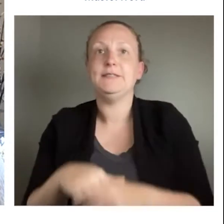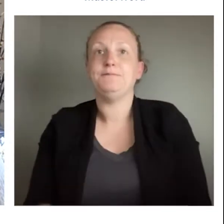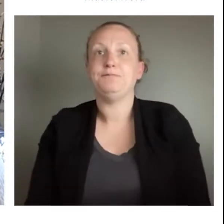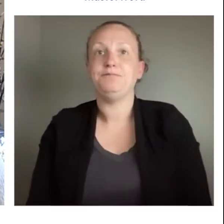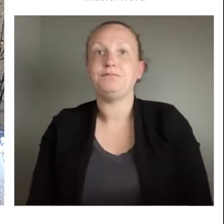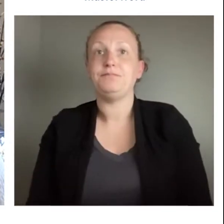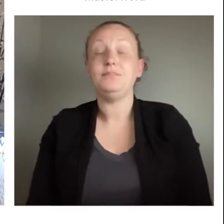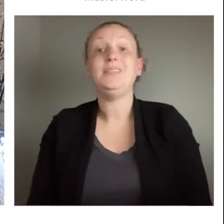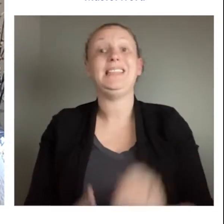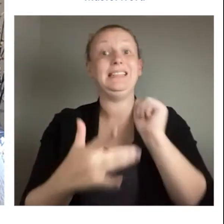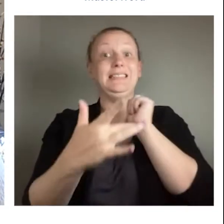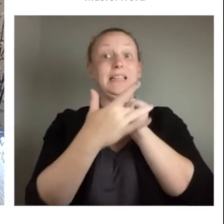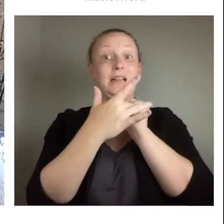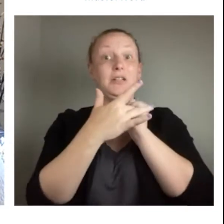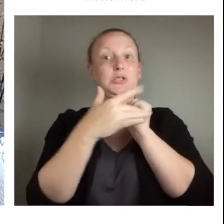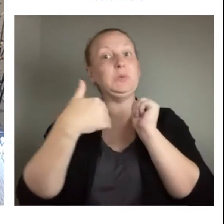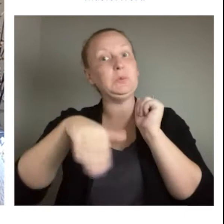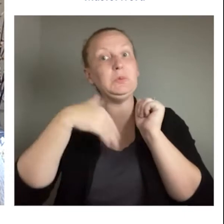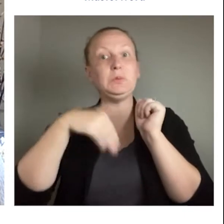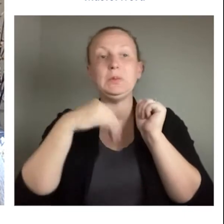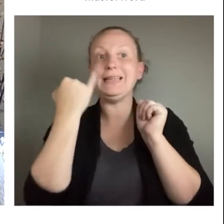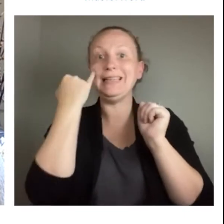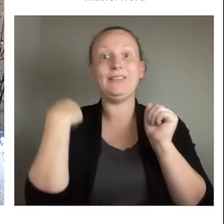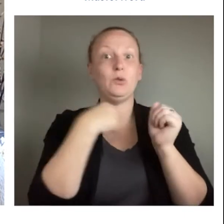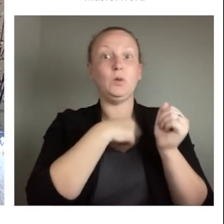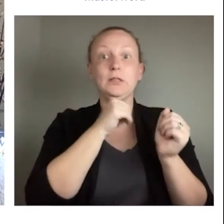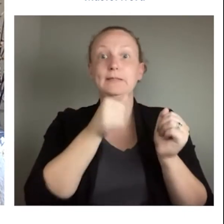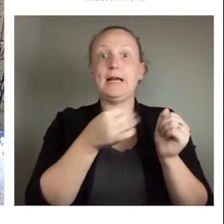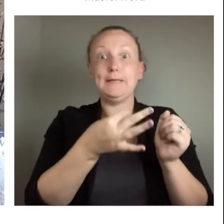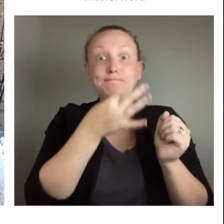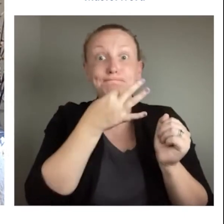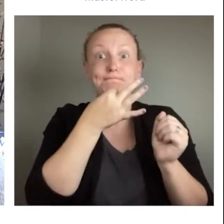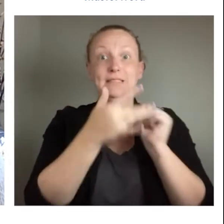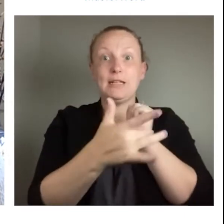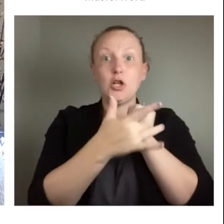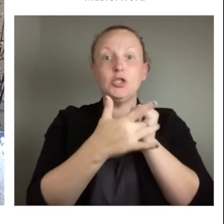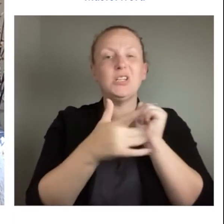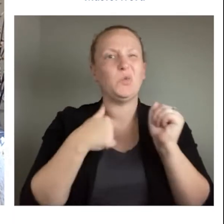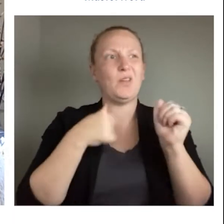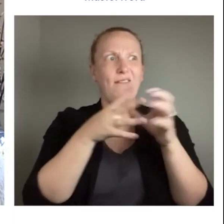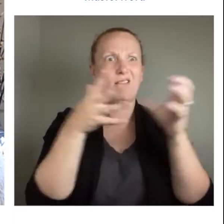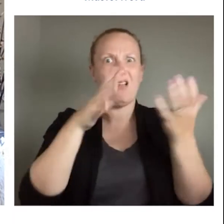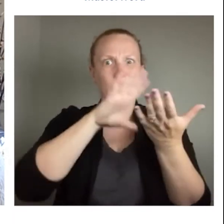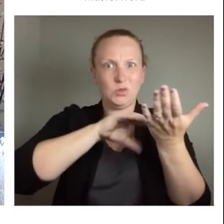and whoever is not with technology well, then we have to allow to things to learn. Ah, something else that we learned that we're